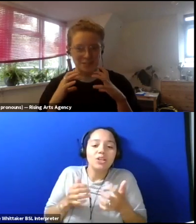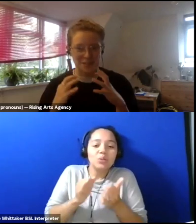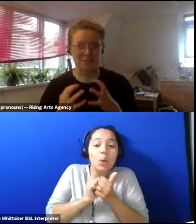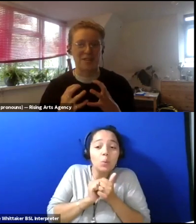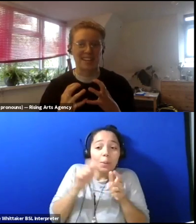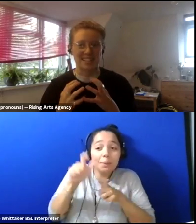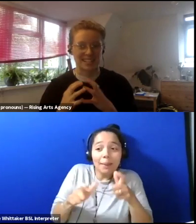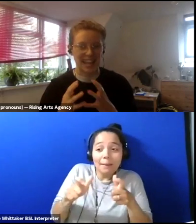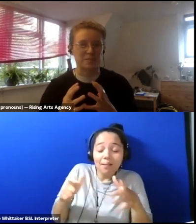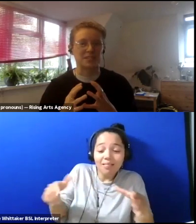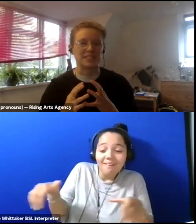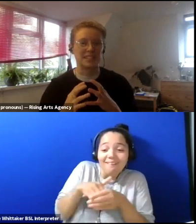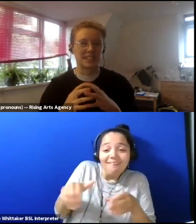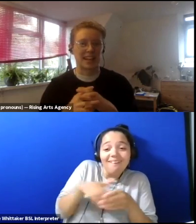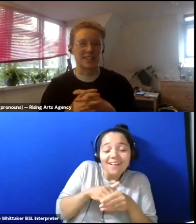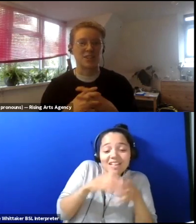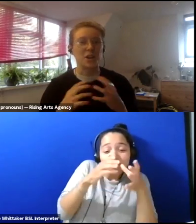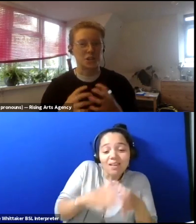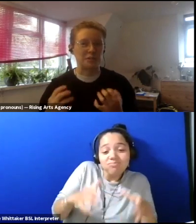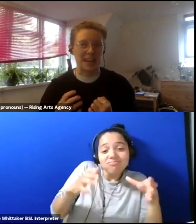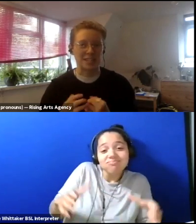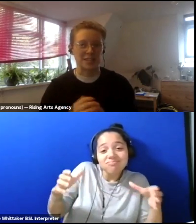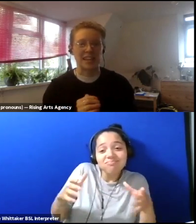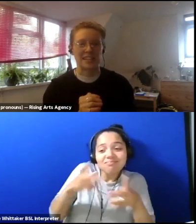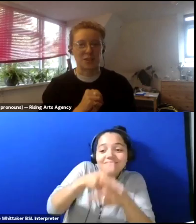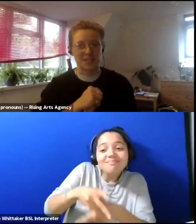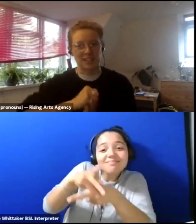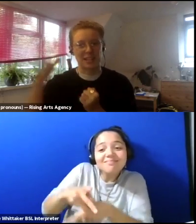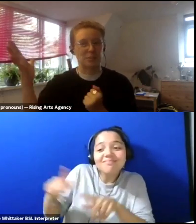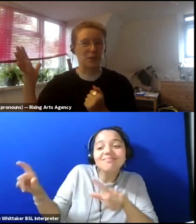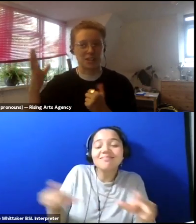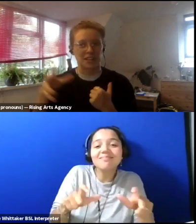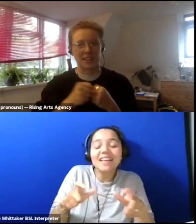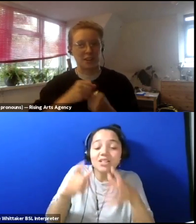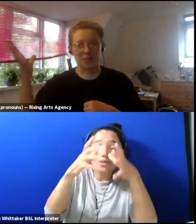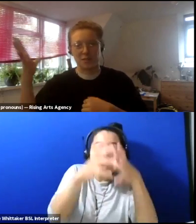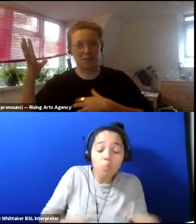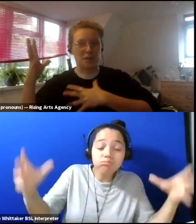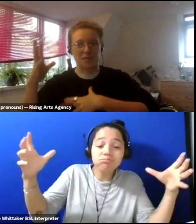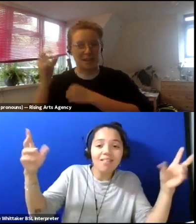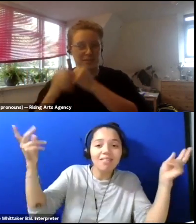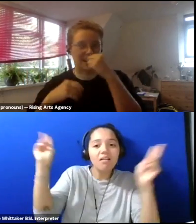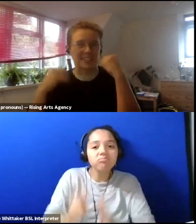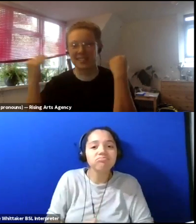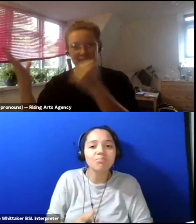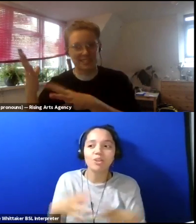and make sure that we're growing in a sustainable and nurturing way so that it's not a sudden explosion that then goes, 'we weren't ready for that'.